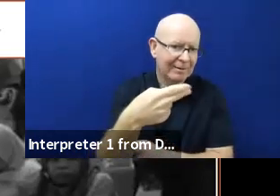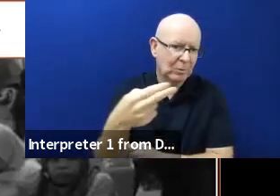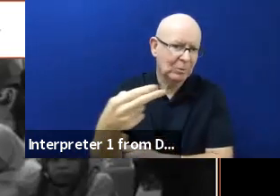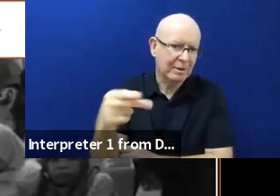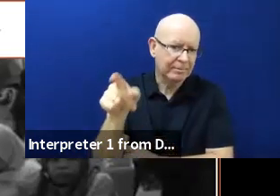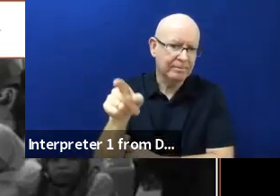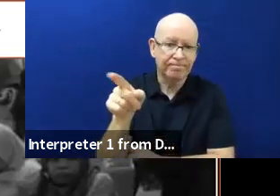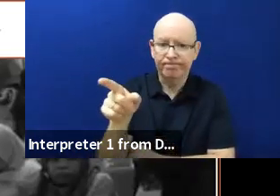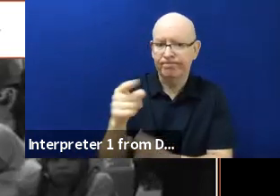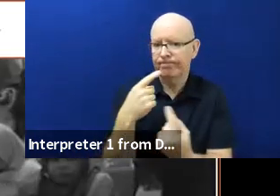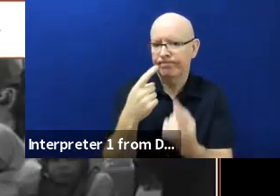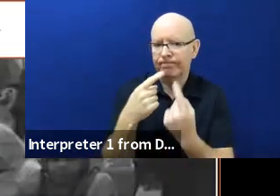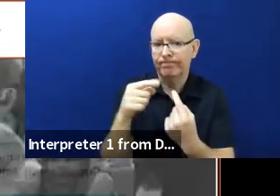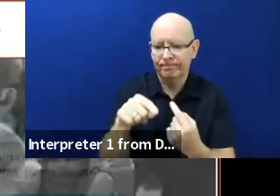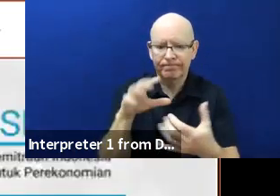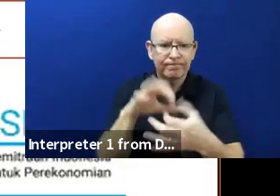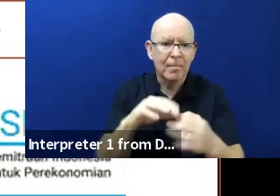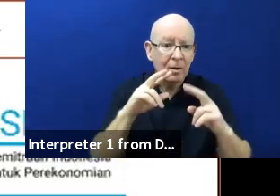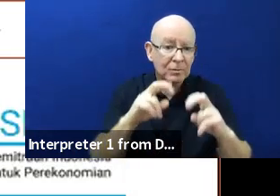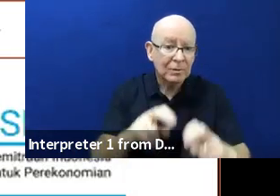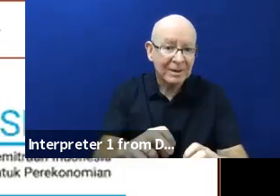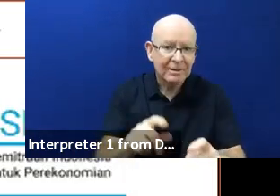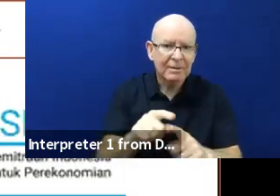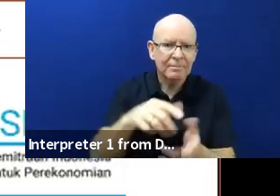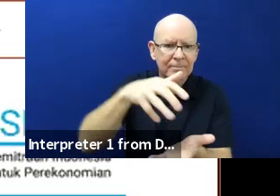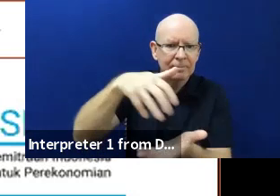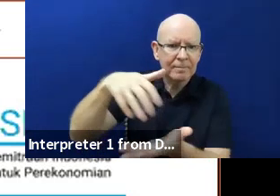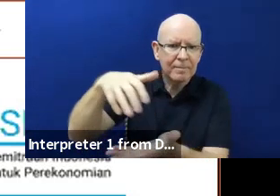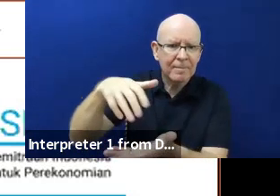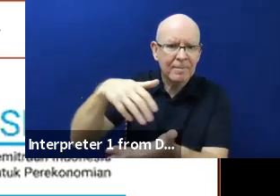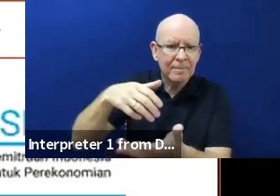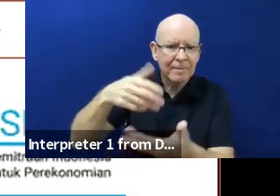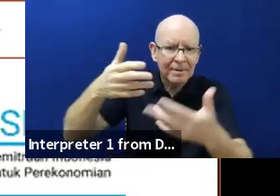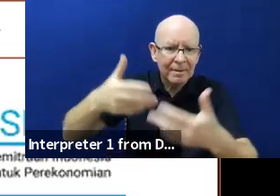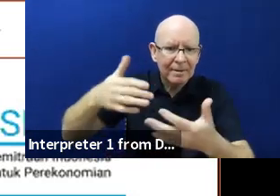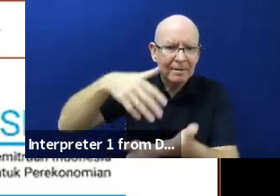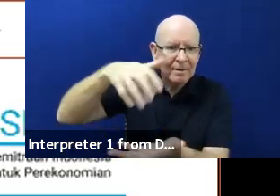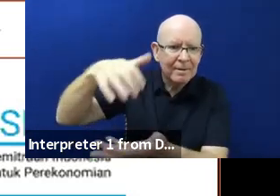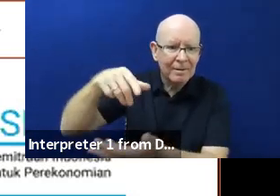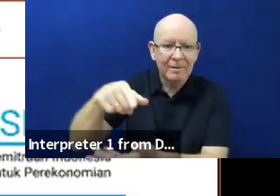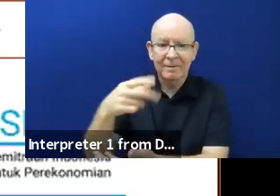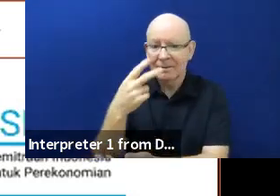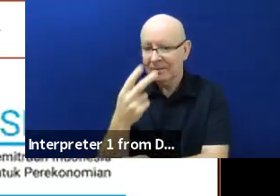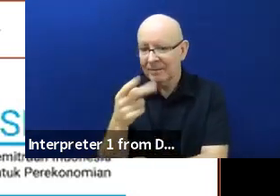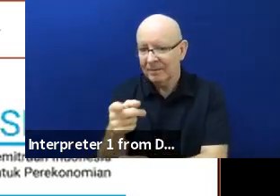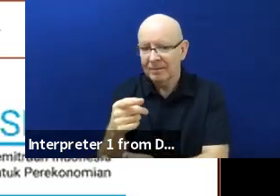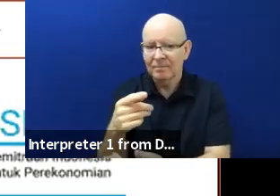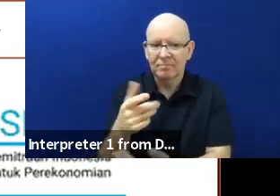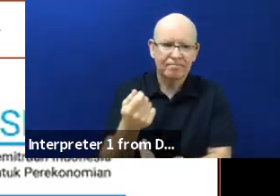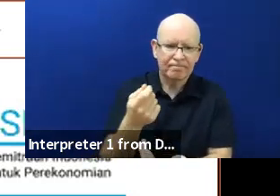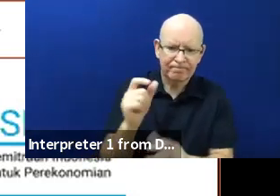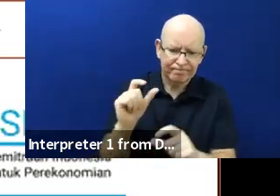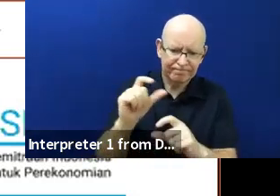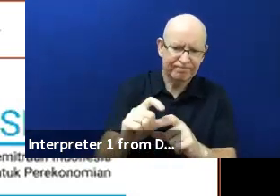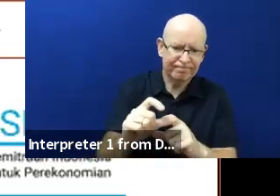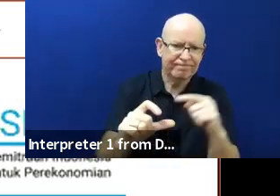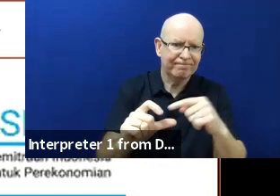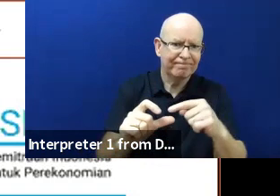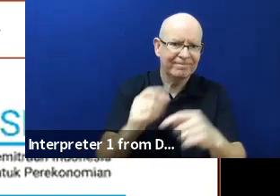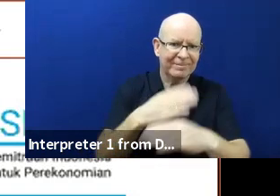I'll hand over to Bimbika now. Thank you. Thank you so much Felicity and thank you so much for